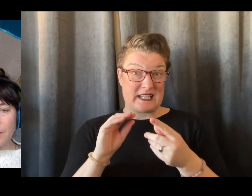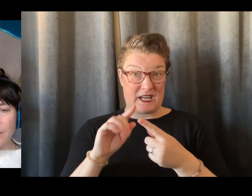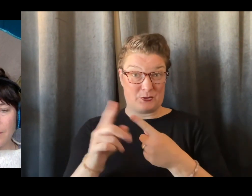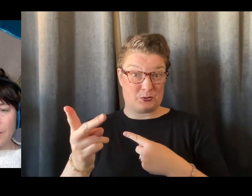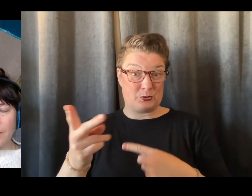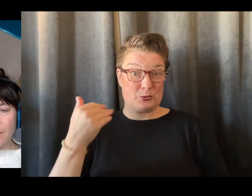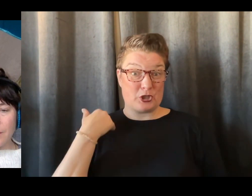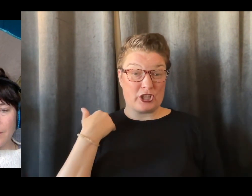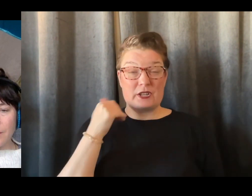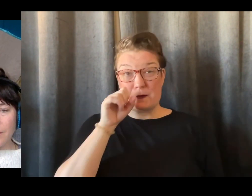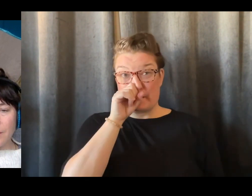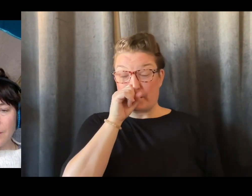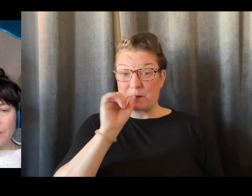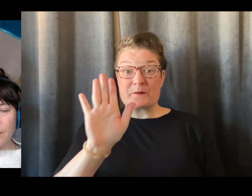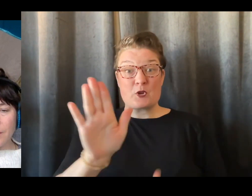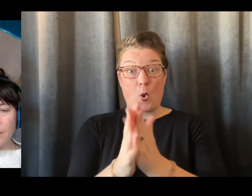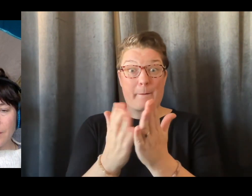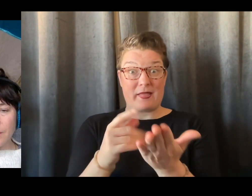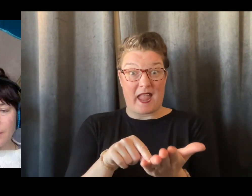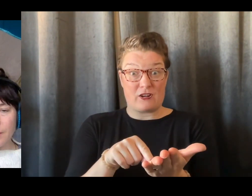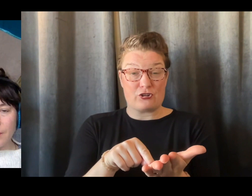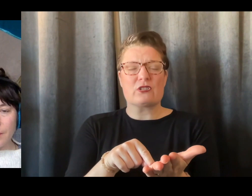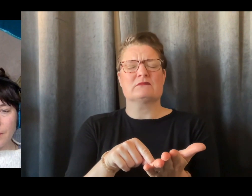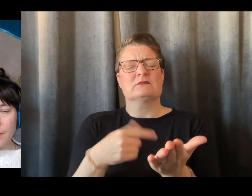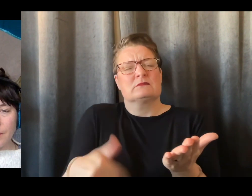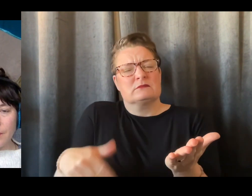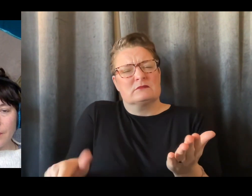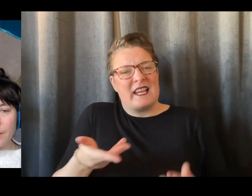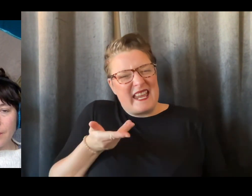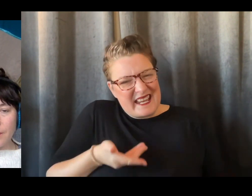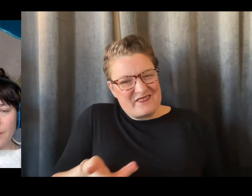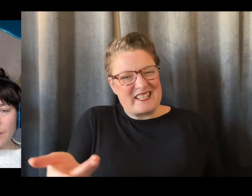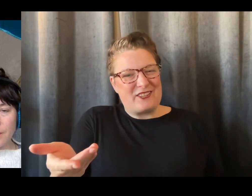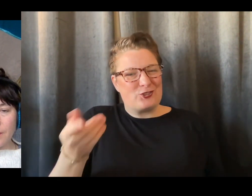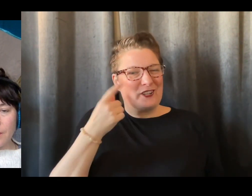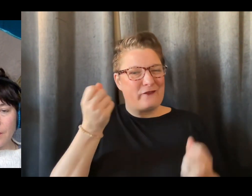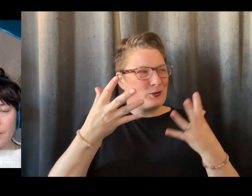was such an invitation, uh, for so many of us that wondered, do I belong?